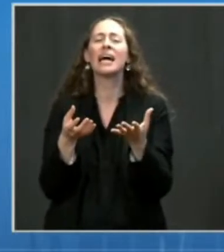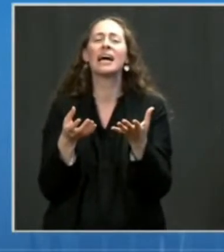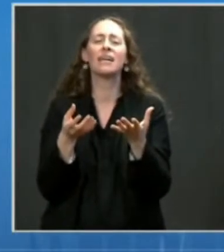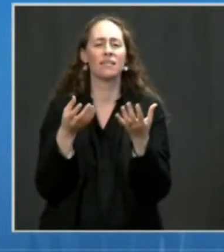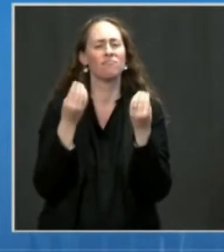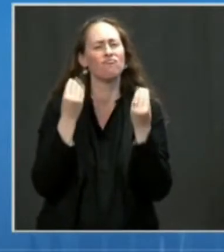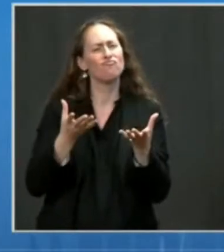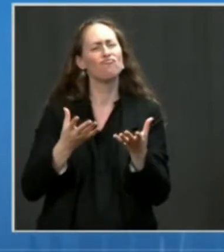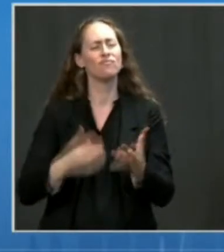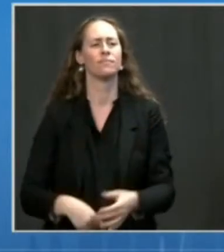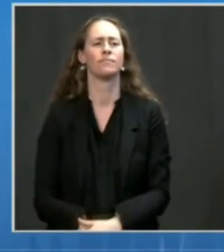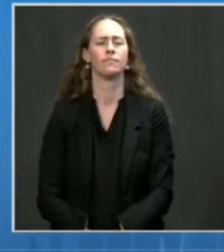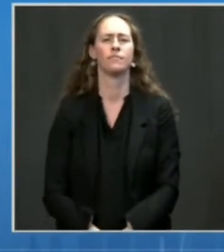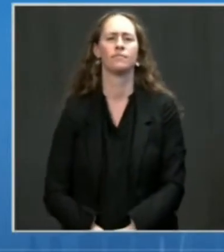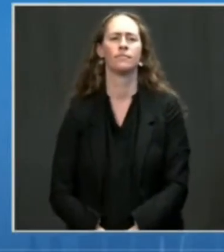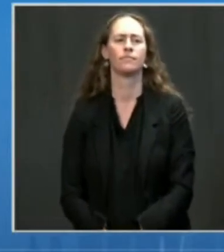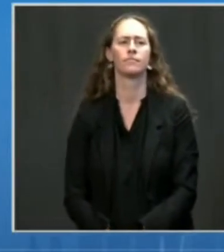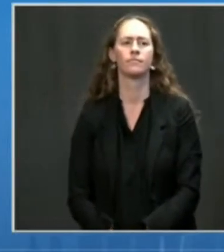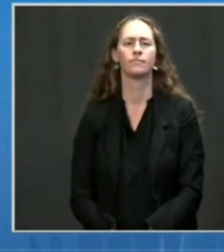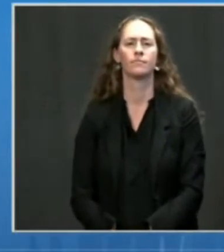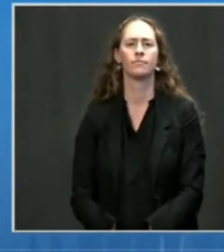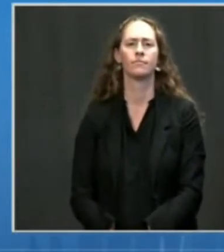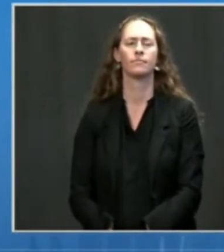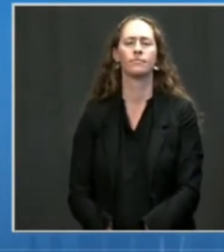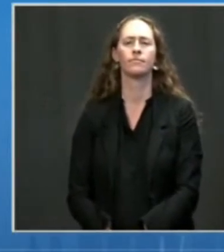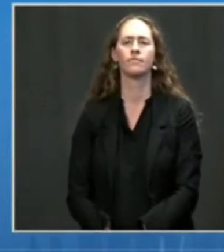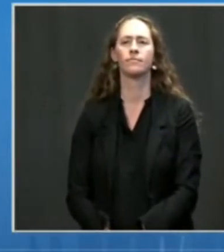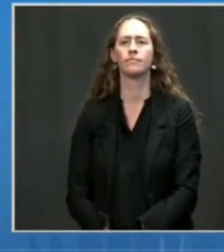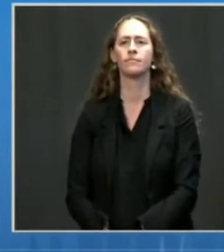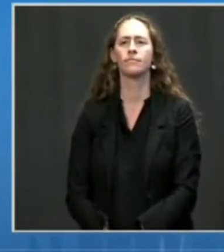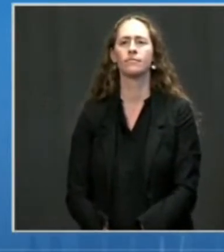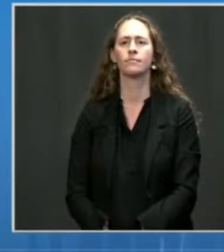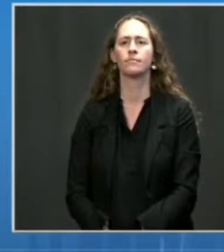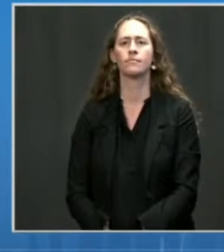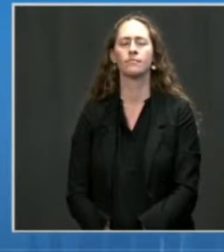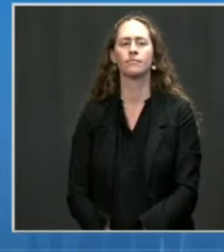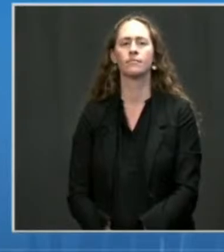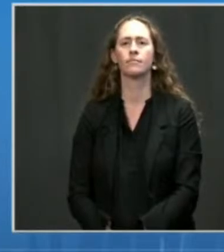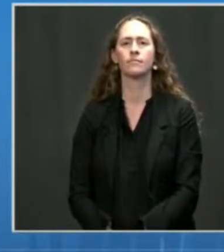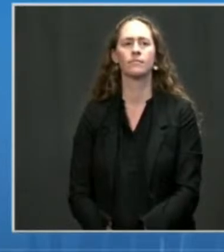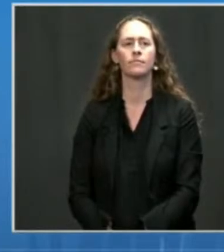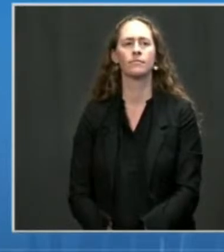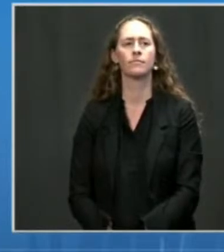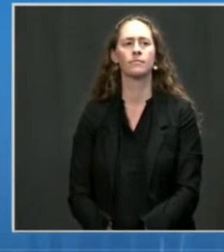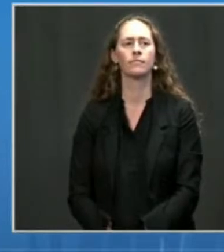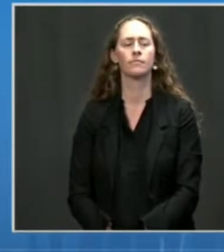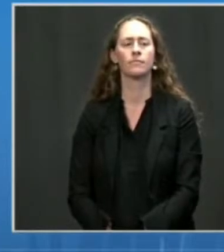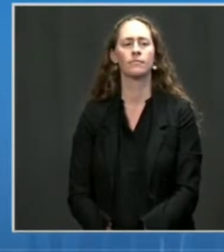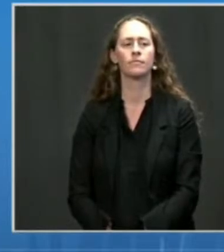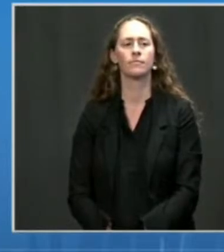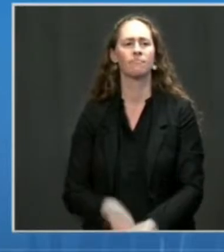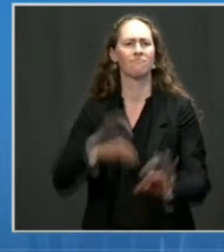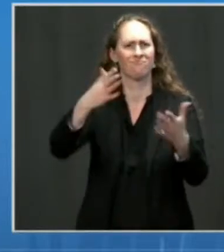YOU THE LOWER PERCENTAGE OF